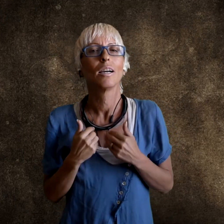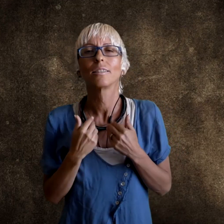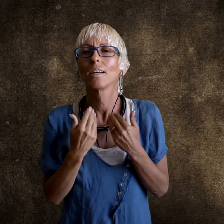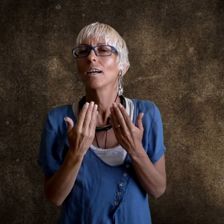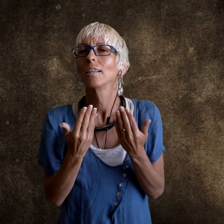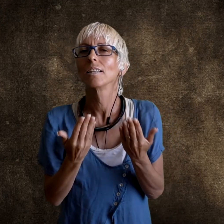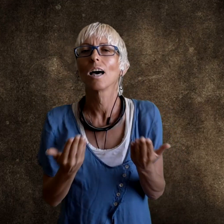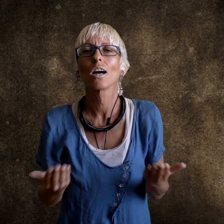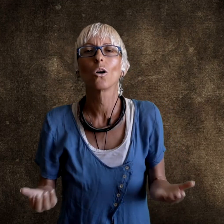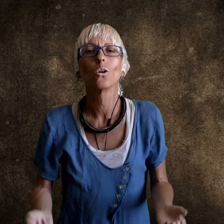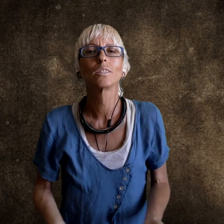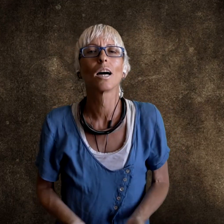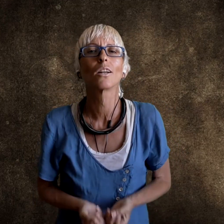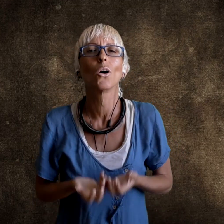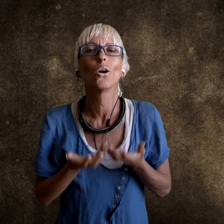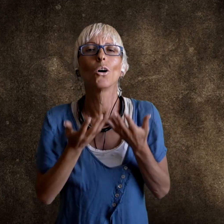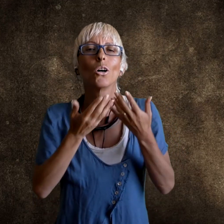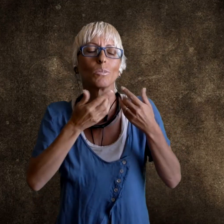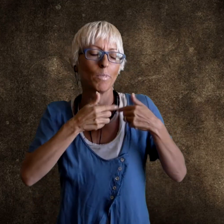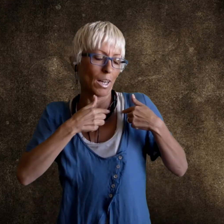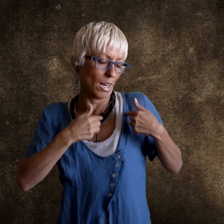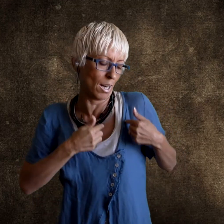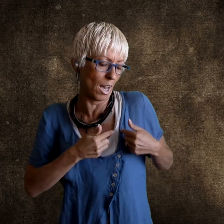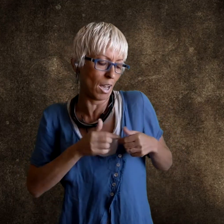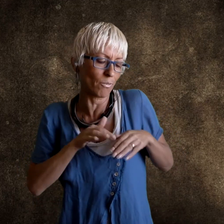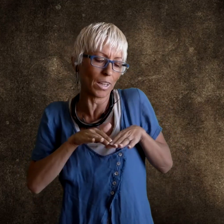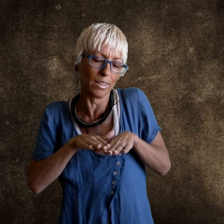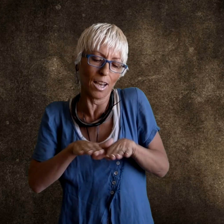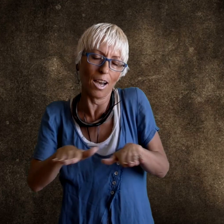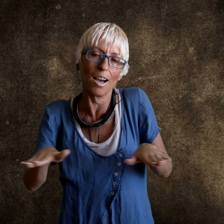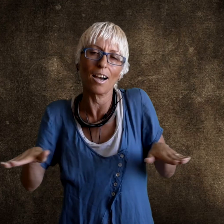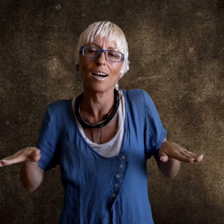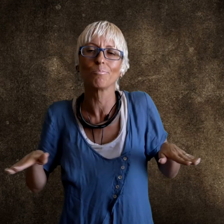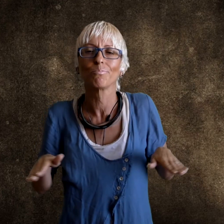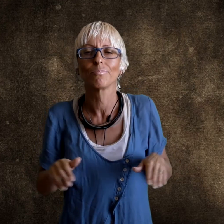i'll give you treasures from beneath the sea